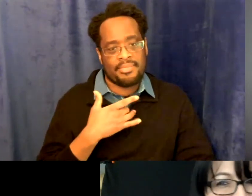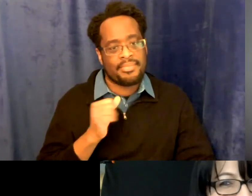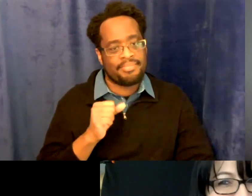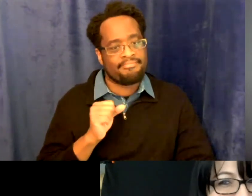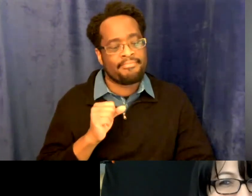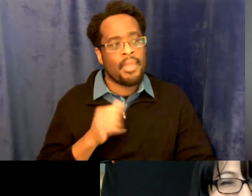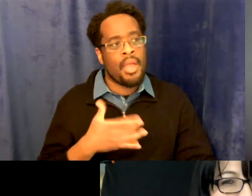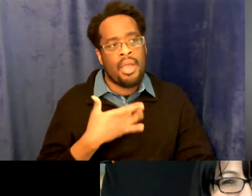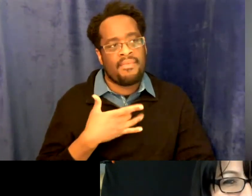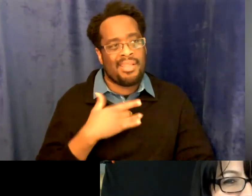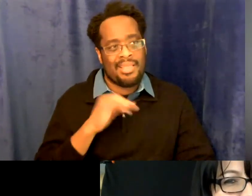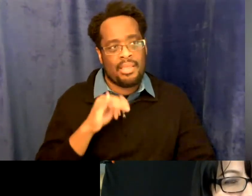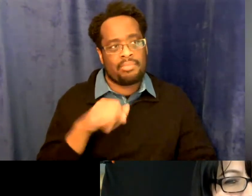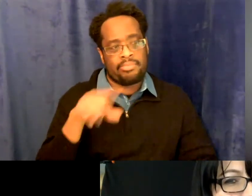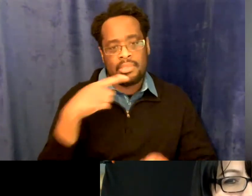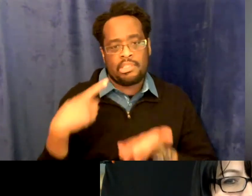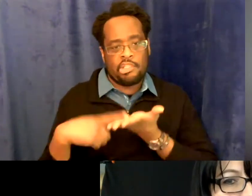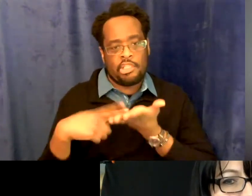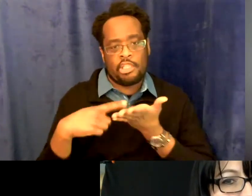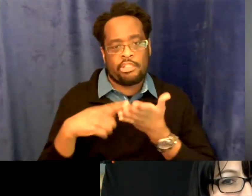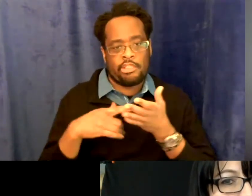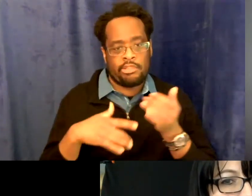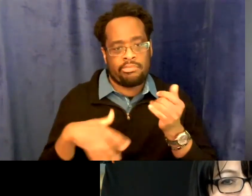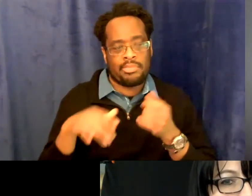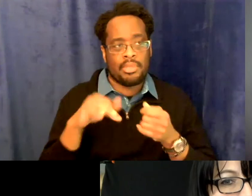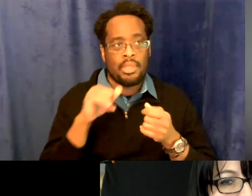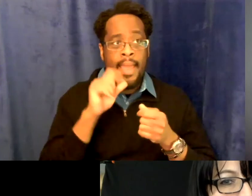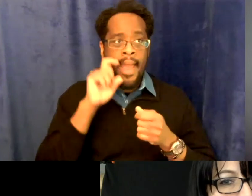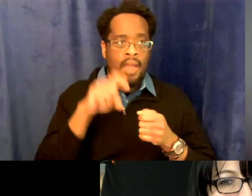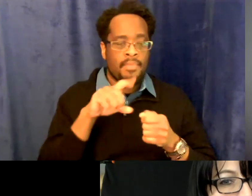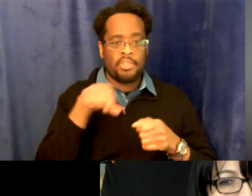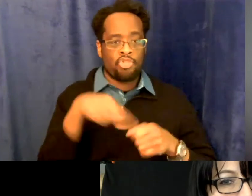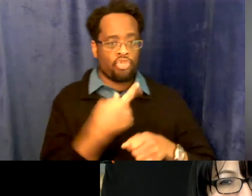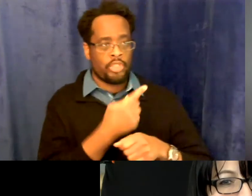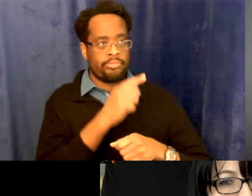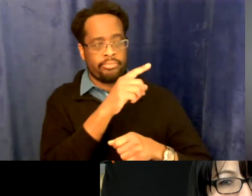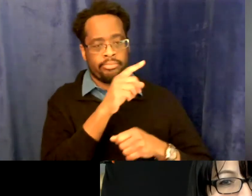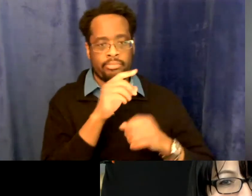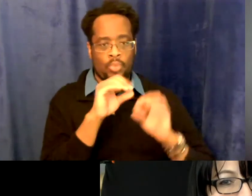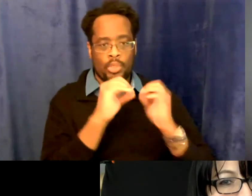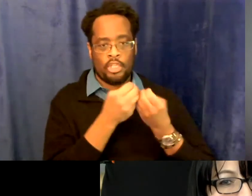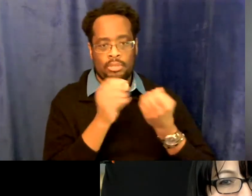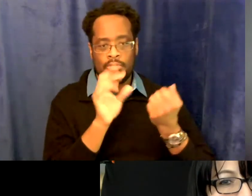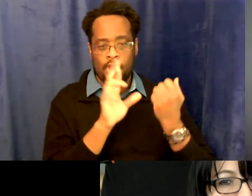still trying to research and figure that out dr joseph is saying well the discussion has to be had